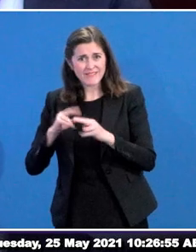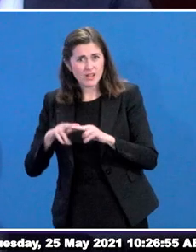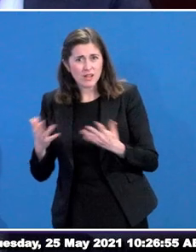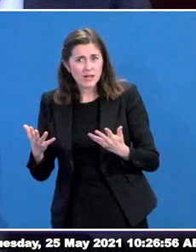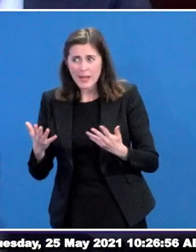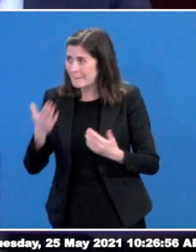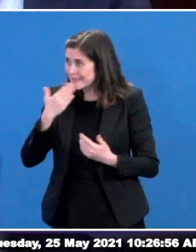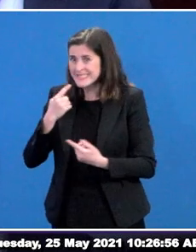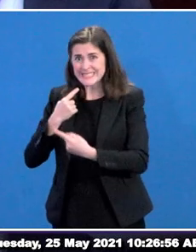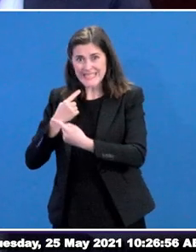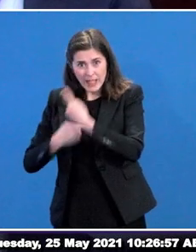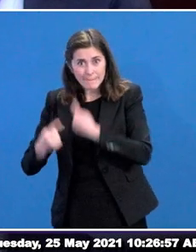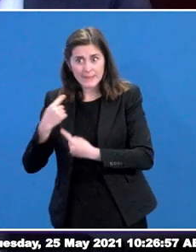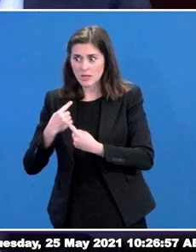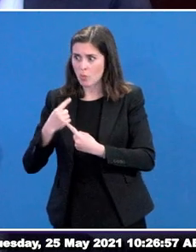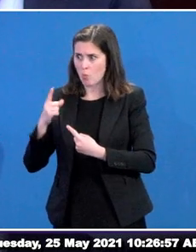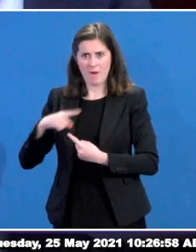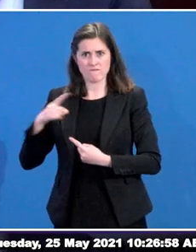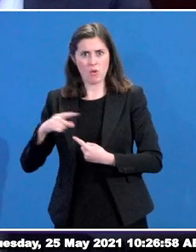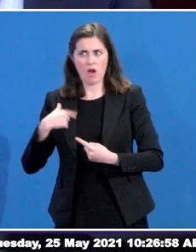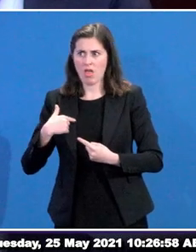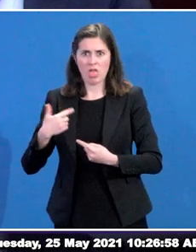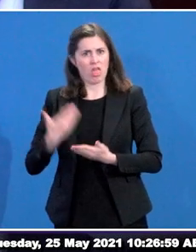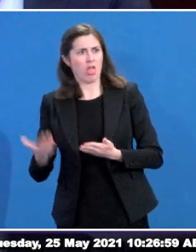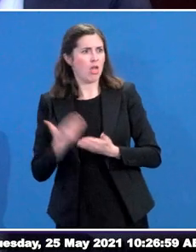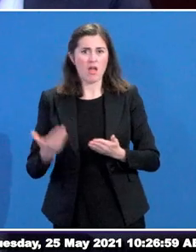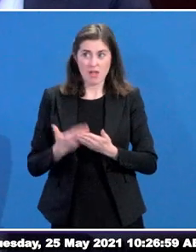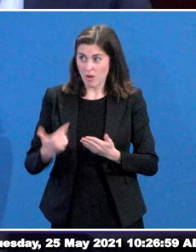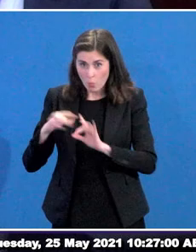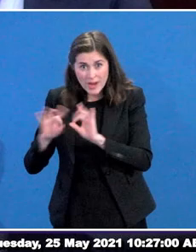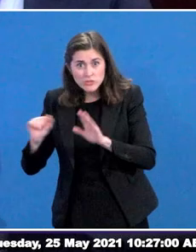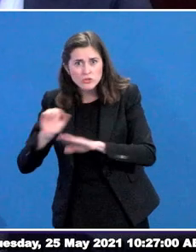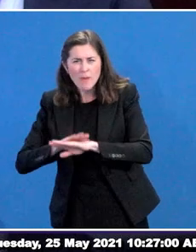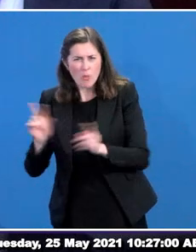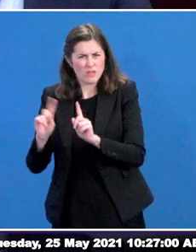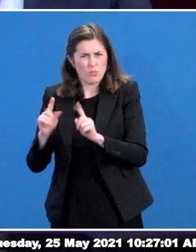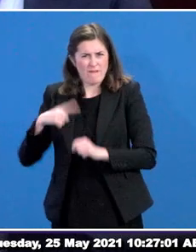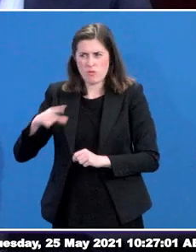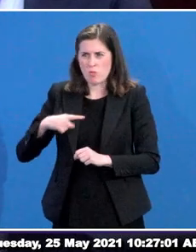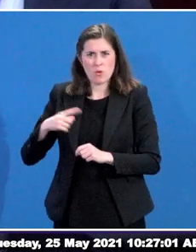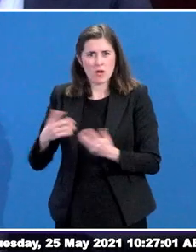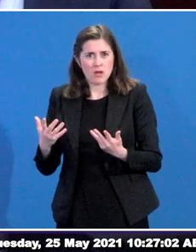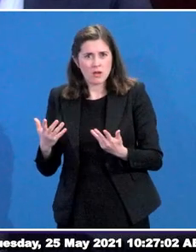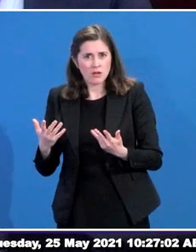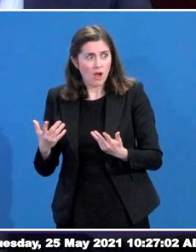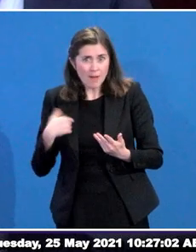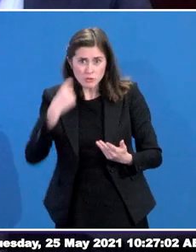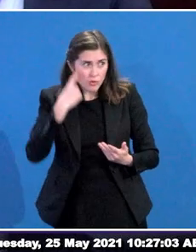what I've raised that's wasting your time? Can you tell me, what have I raised on behalf of Melissa that